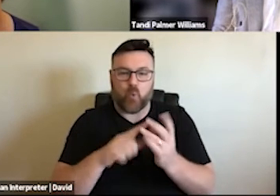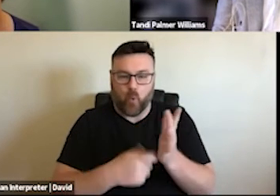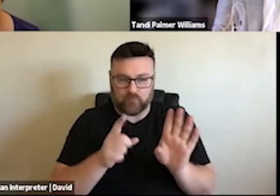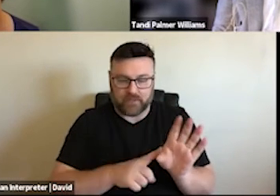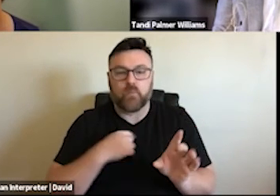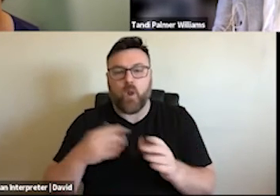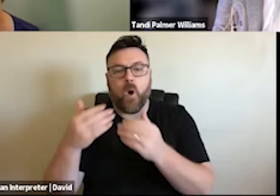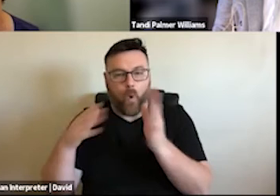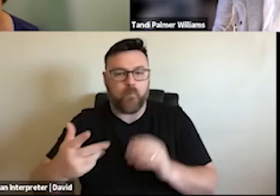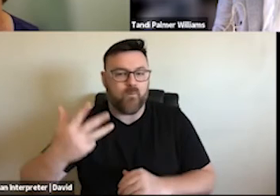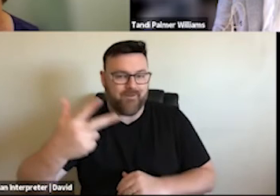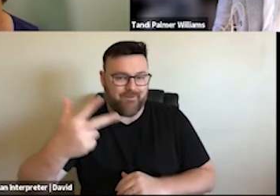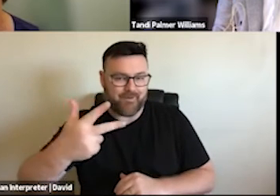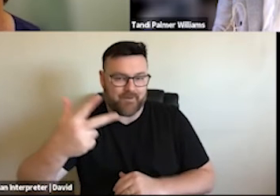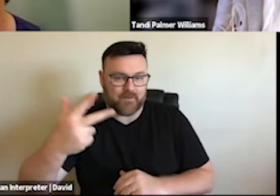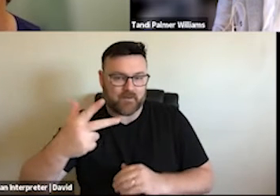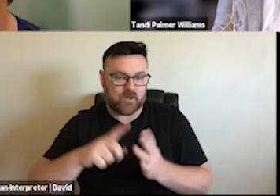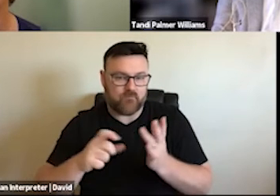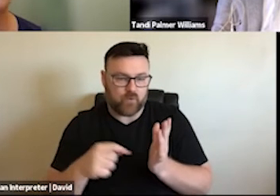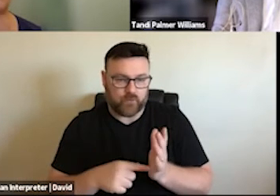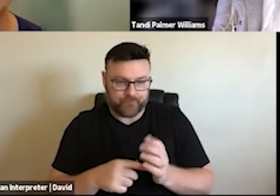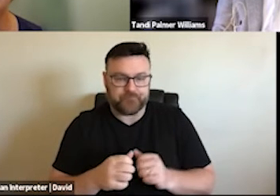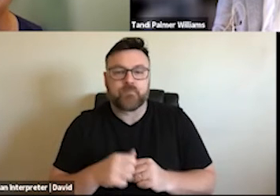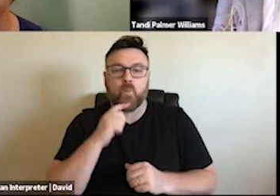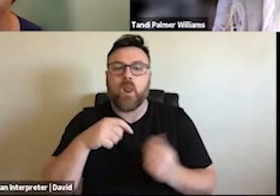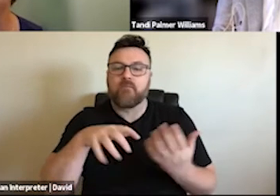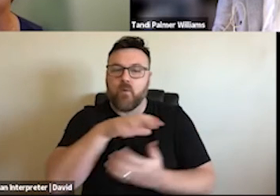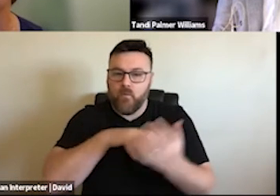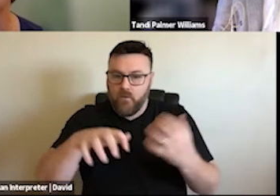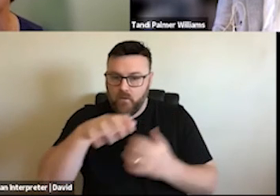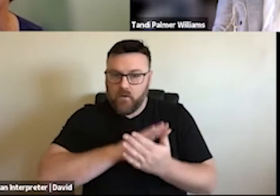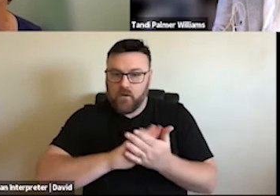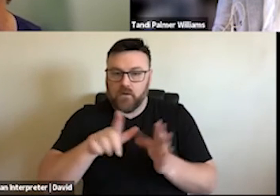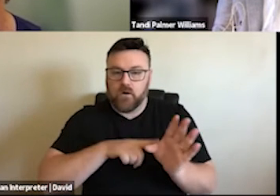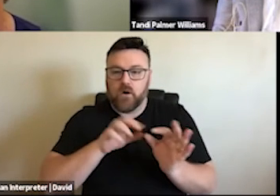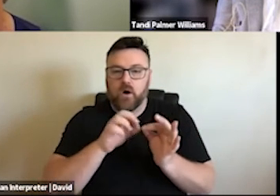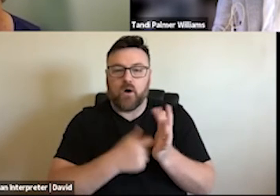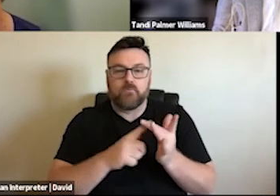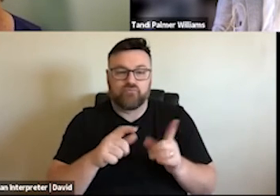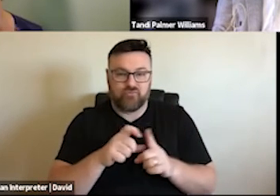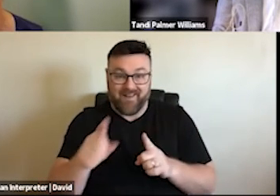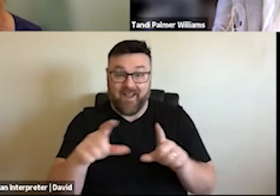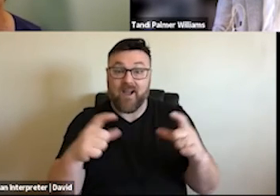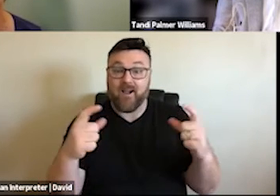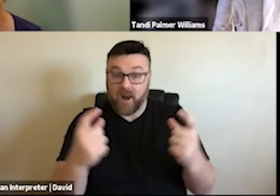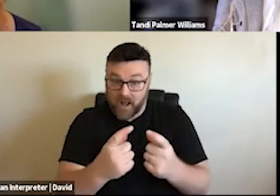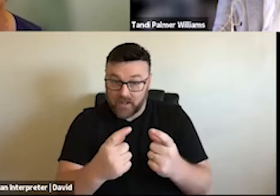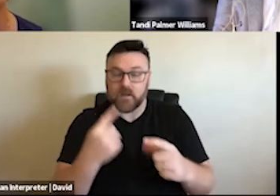we will also be doing a hybrid class. An actual live stream of the class that's taking place in studio so people can participate